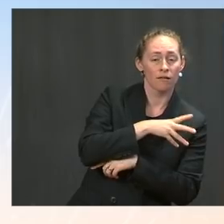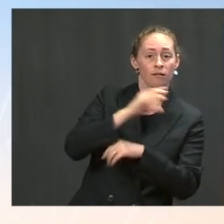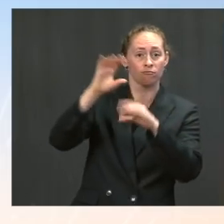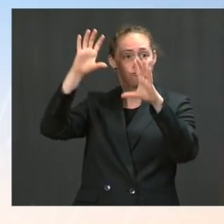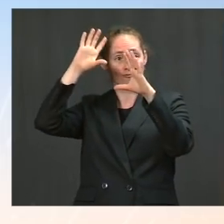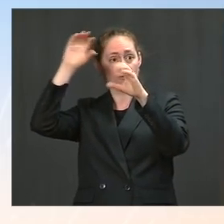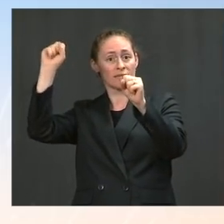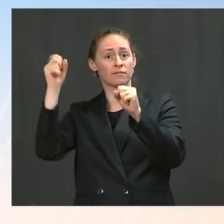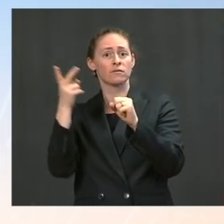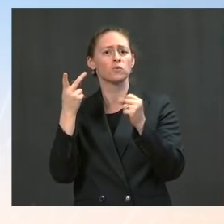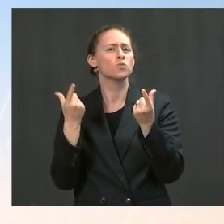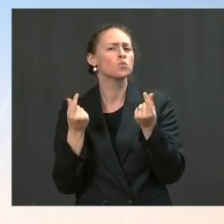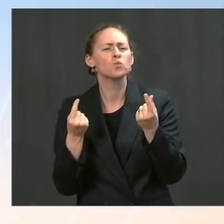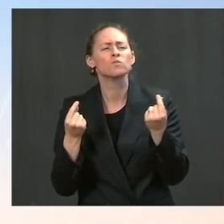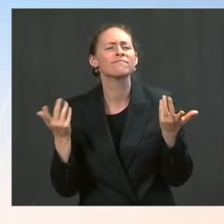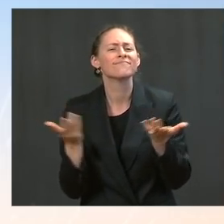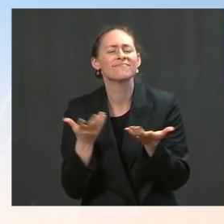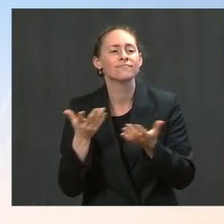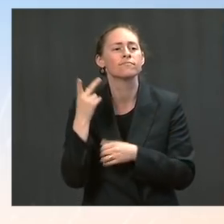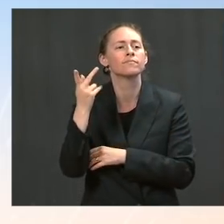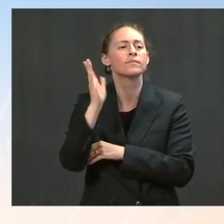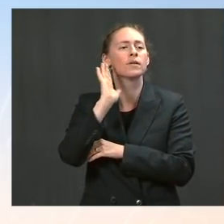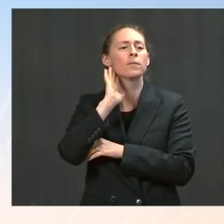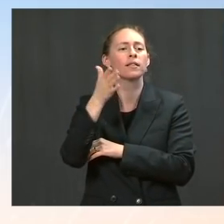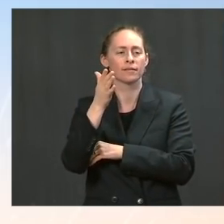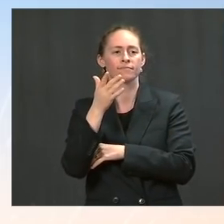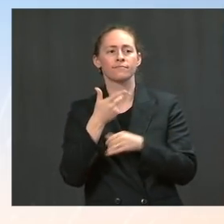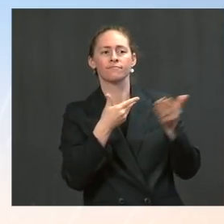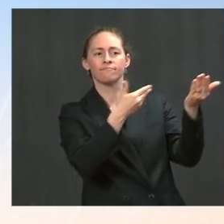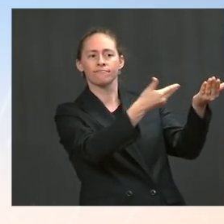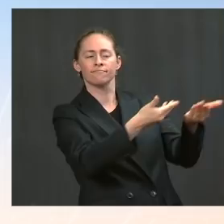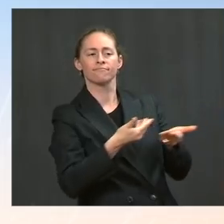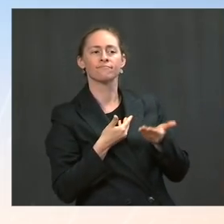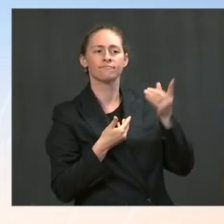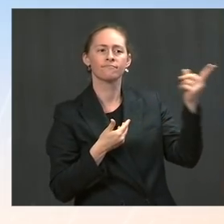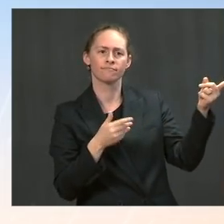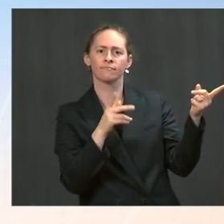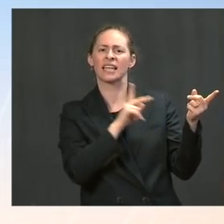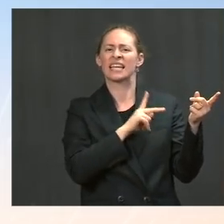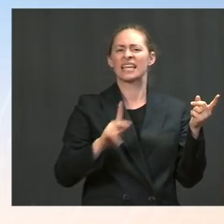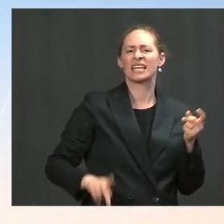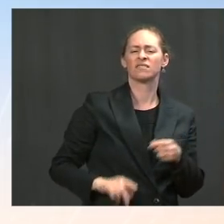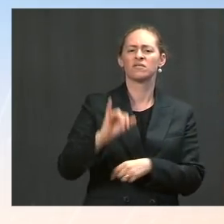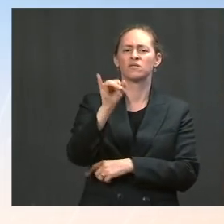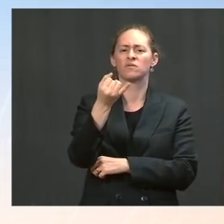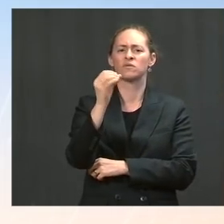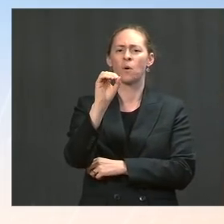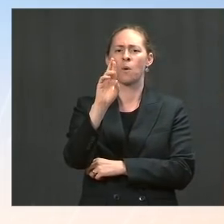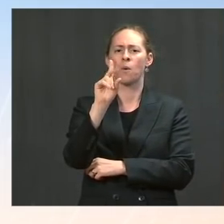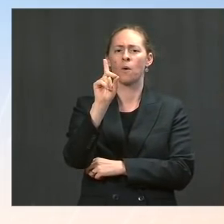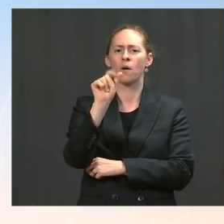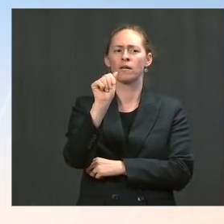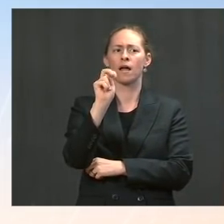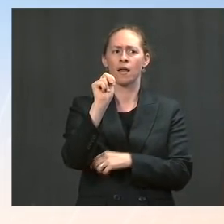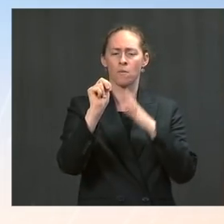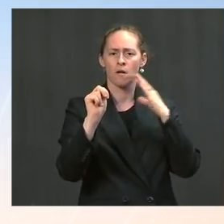Prince Hussein, to the White House. Their Majesties' visit will highlight the enduring and strategic partnership between the United States and Jordan,